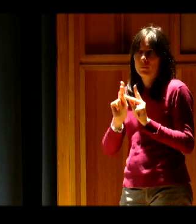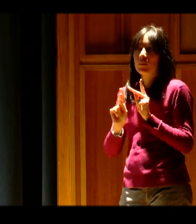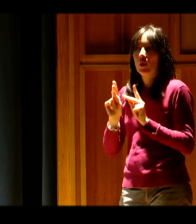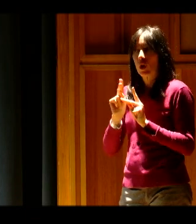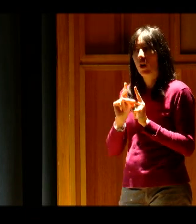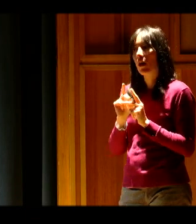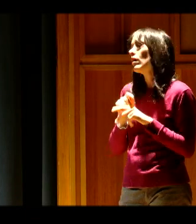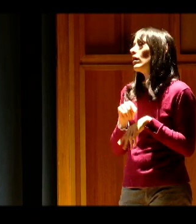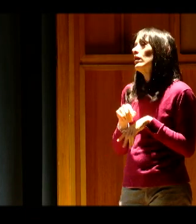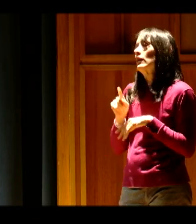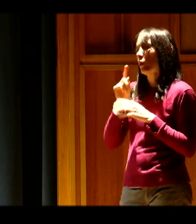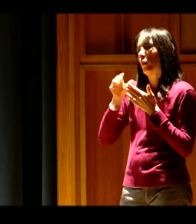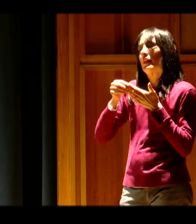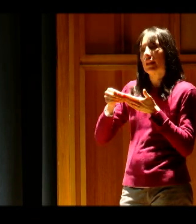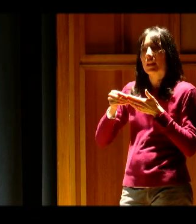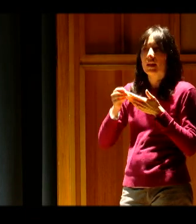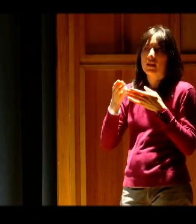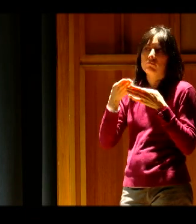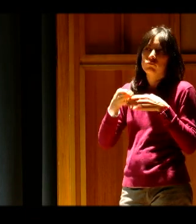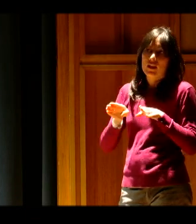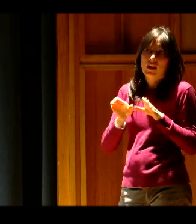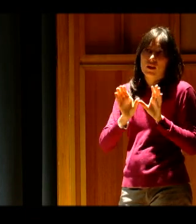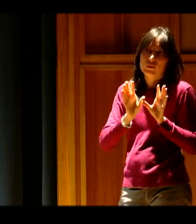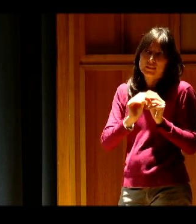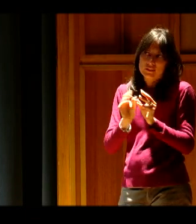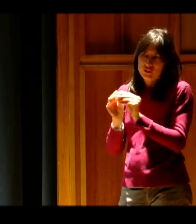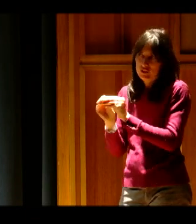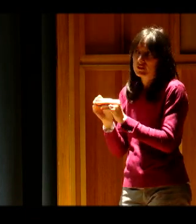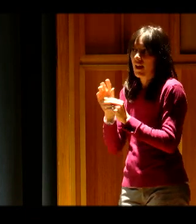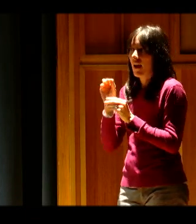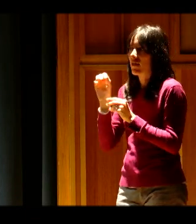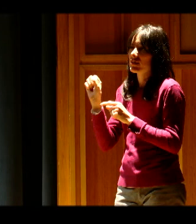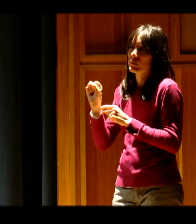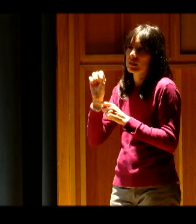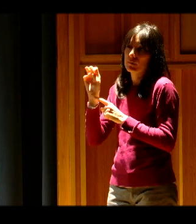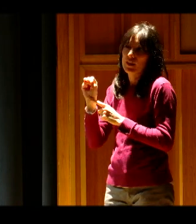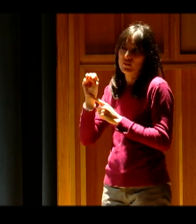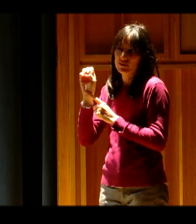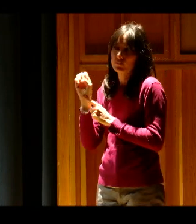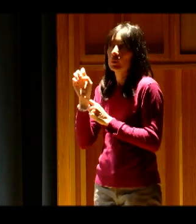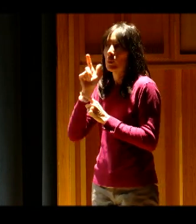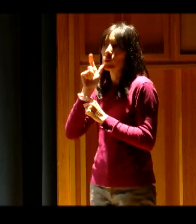as our moderators and the subject matter specialists who will be participating from the hosting institutions.